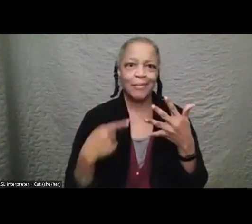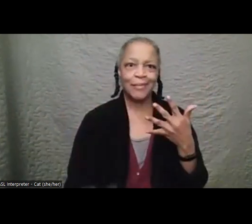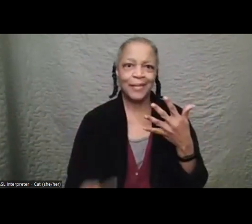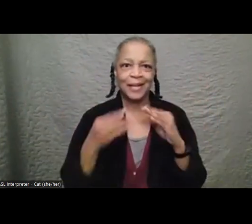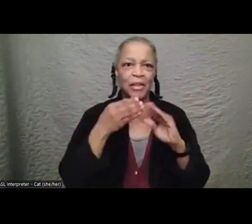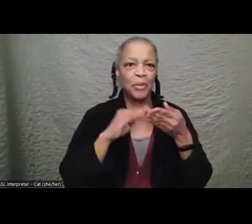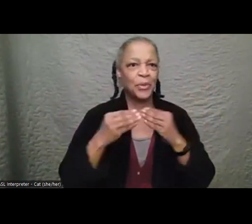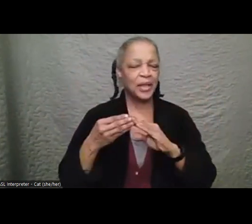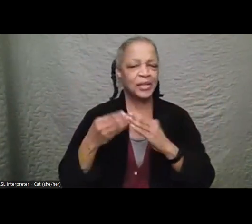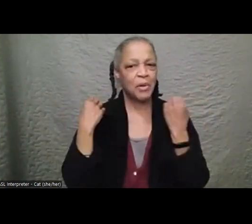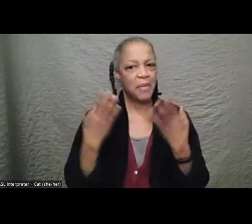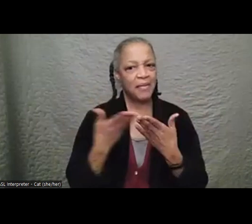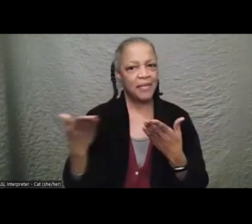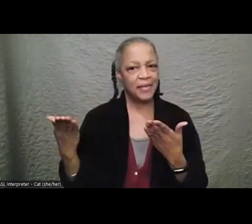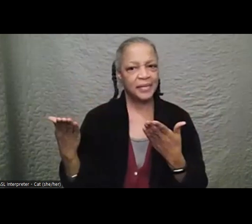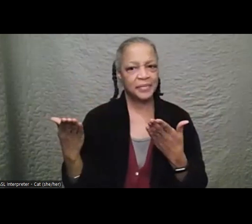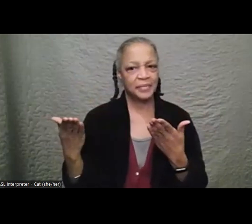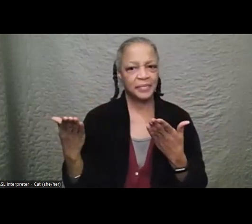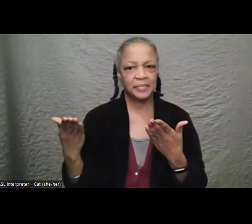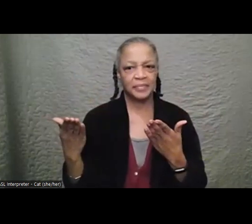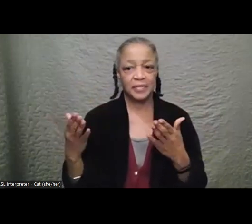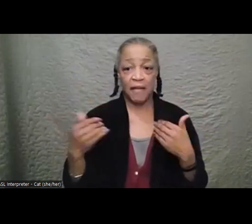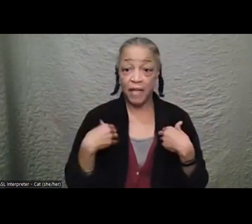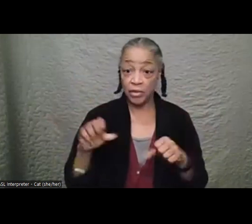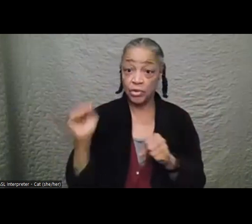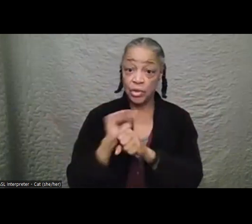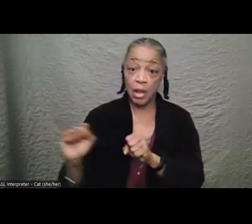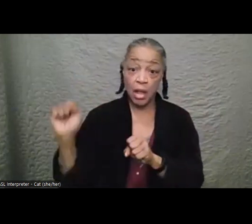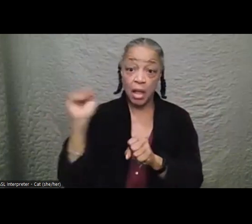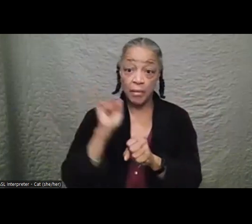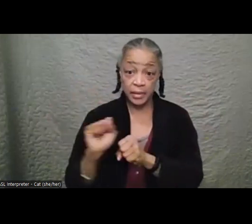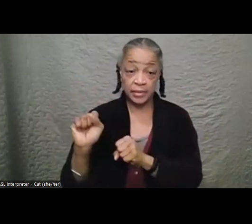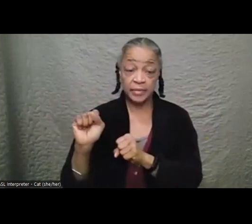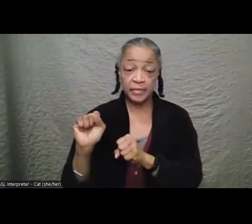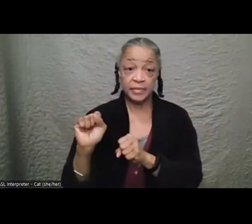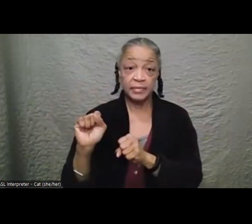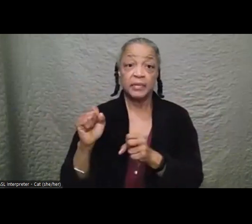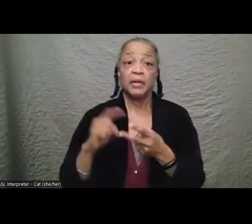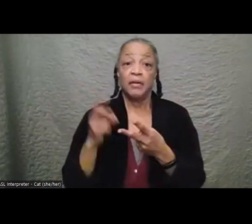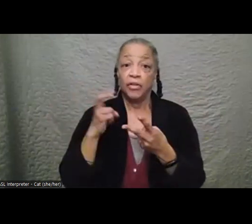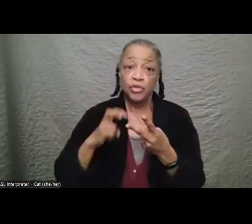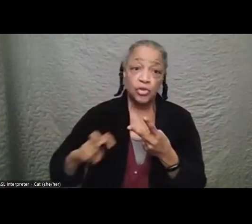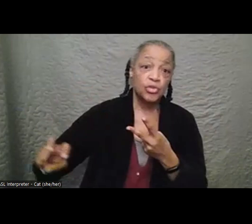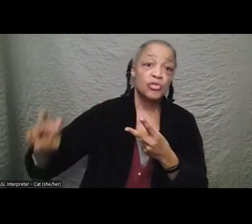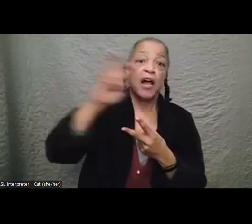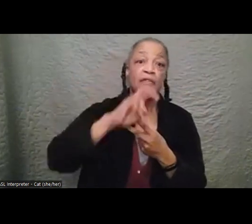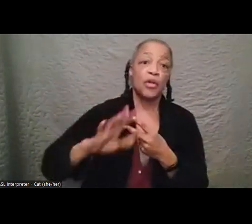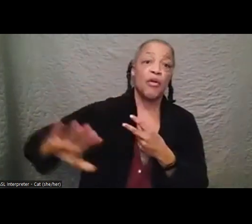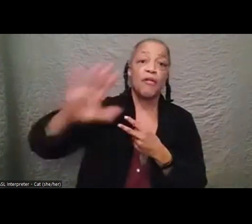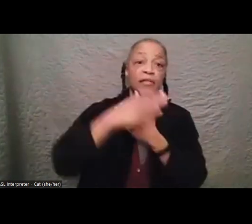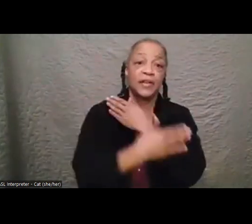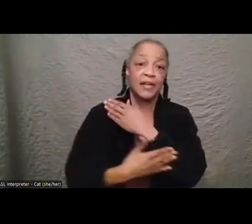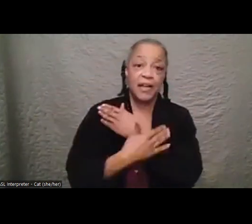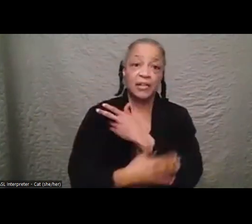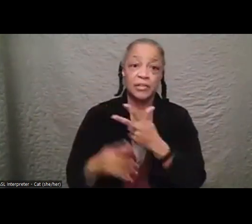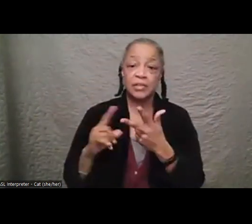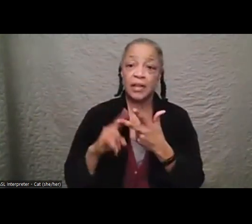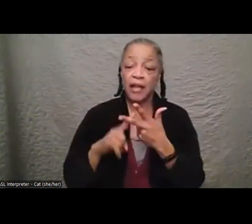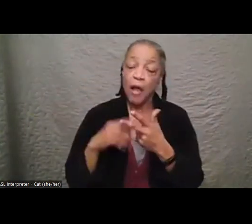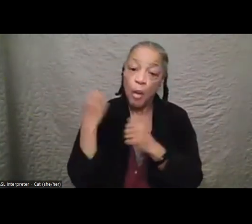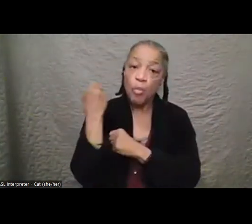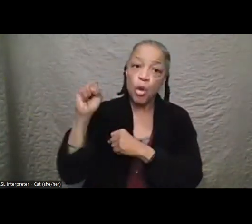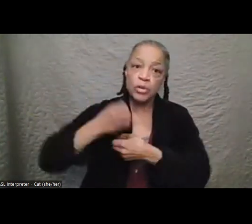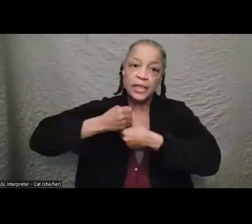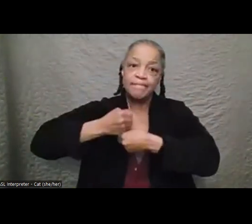I've had jobs, I have traveled the country , I have gone protesting for disability rights